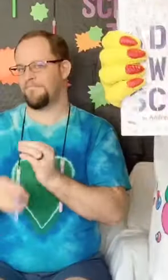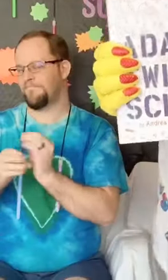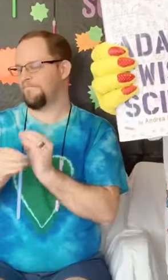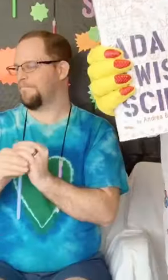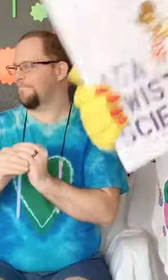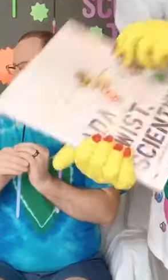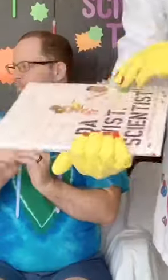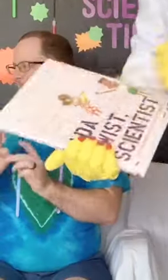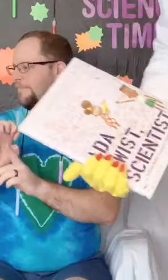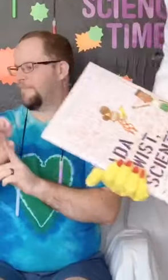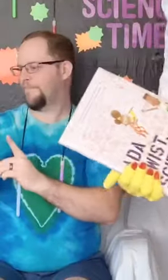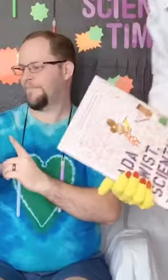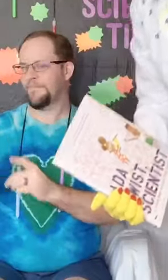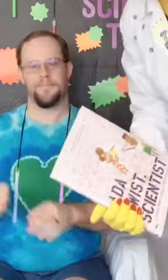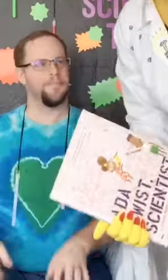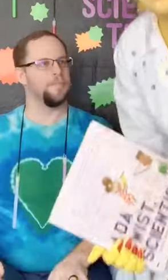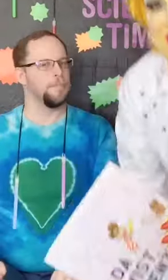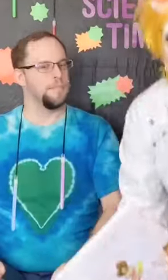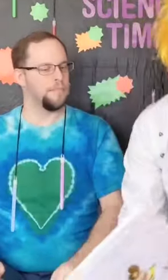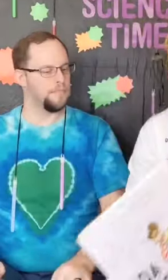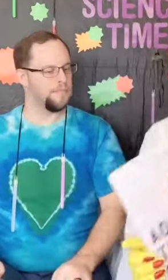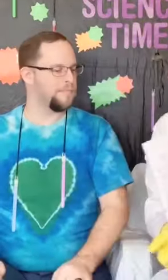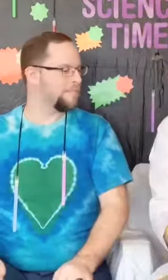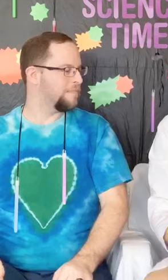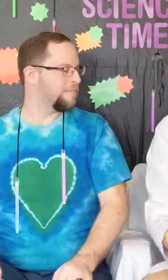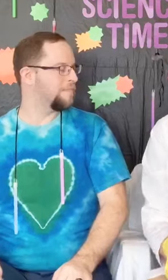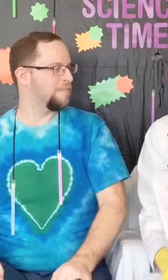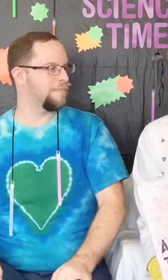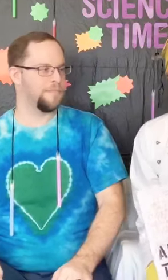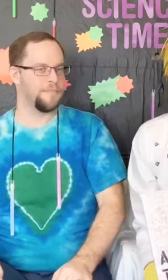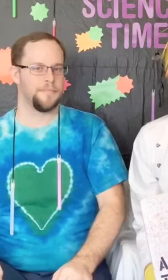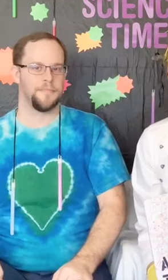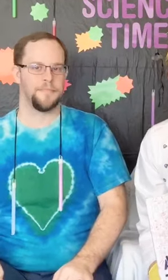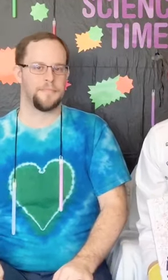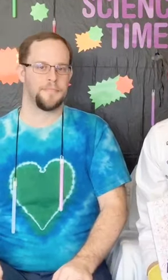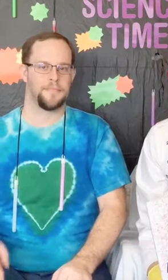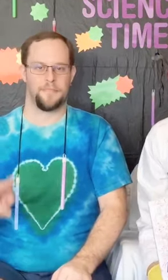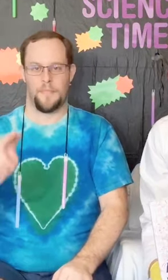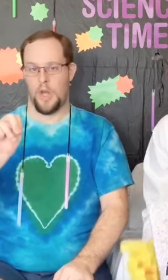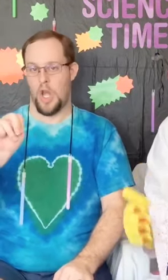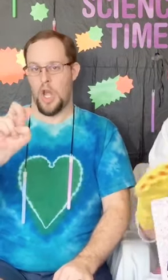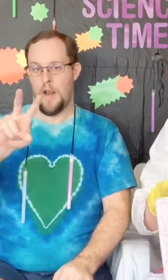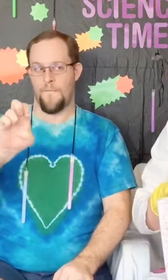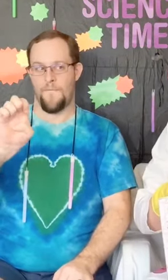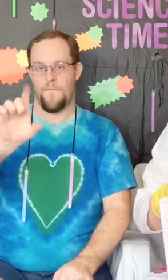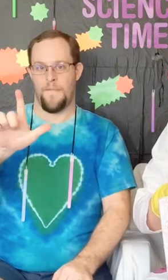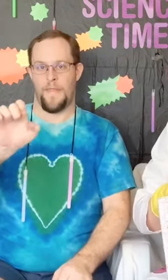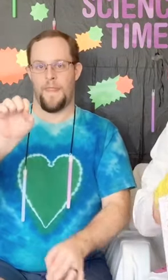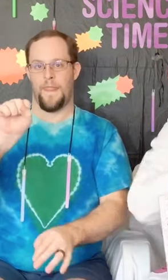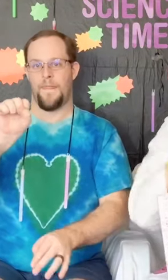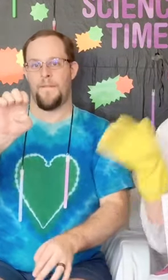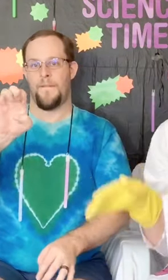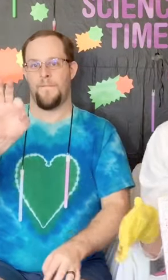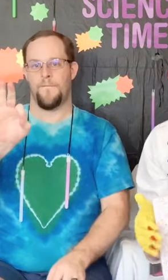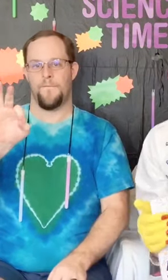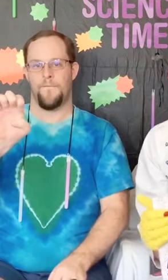So, yes! So, that app that you can download is called Novel Effect. And you, there's lots of stories to